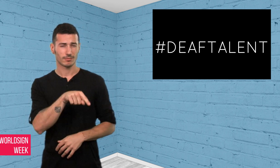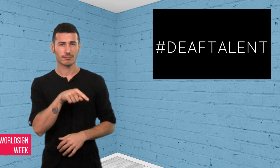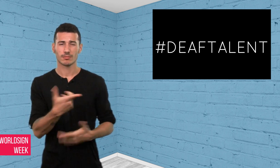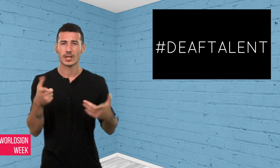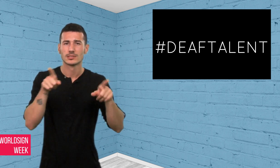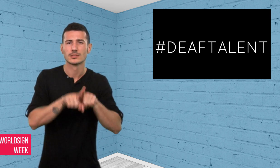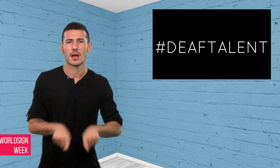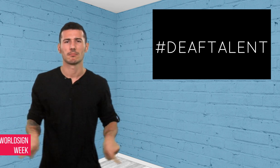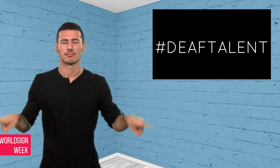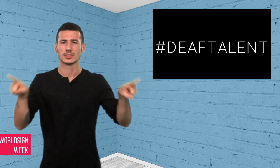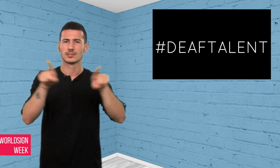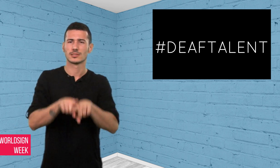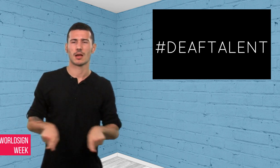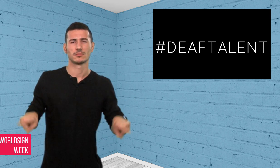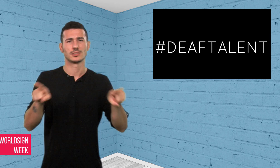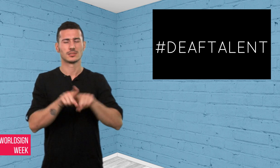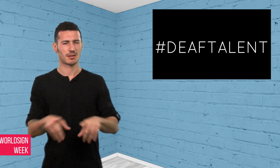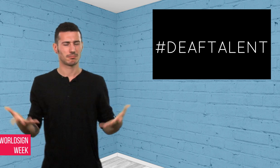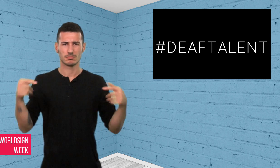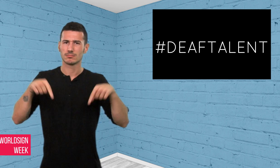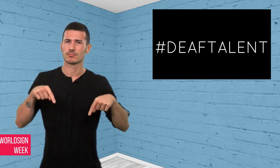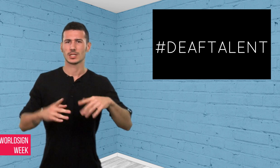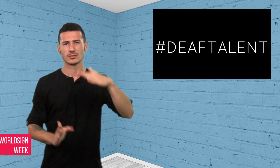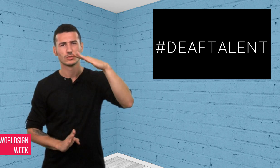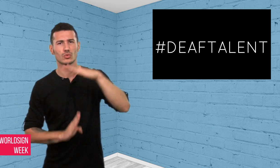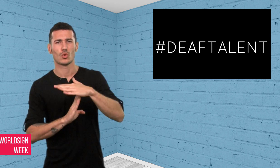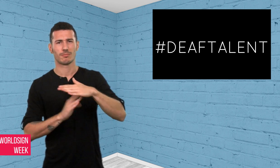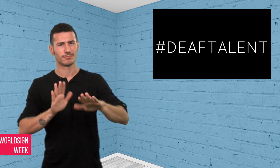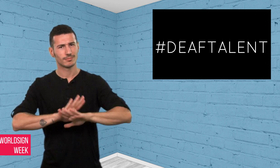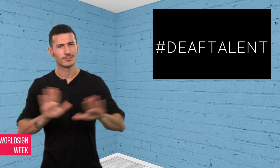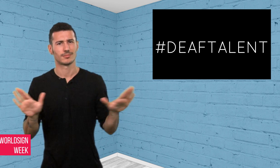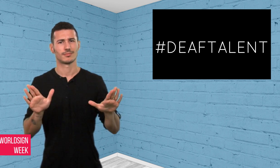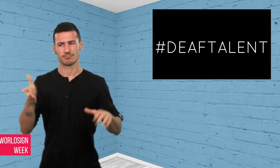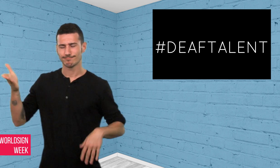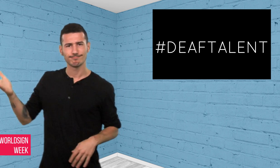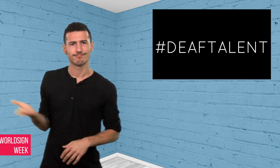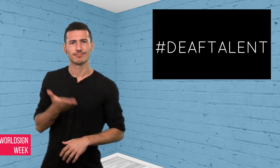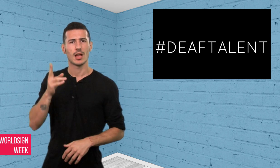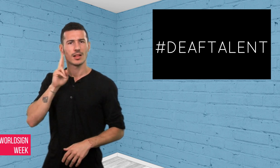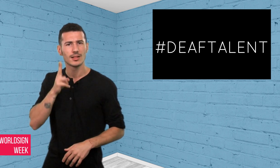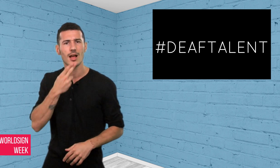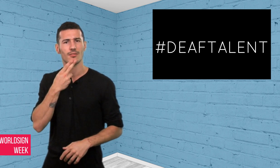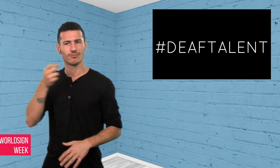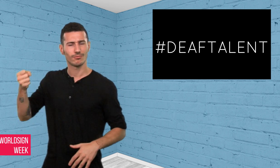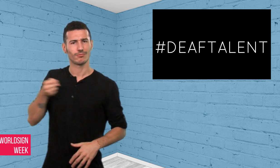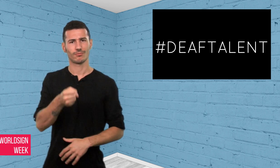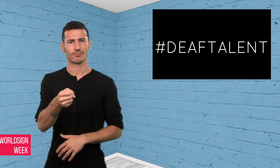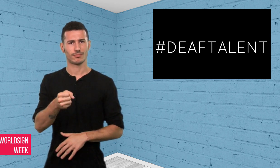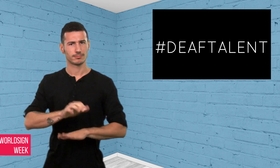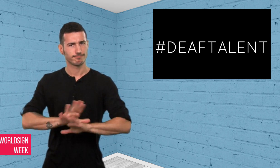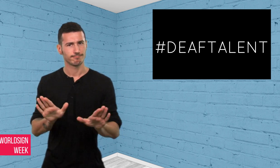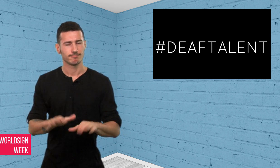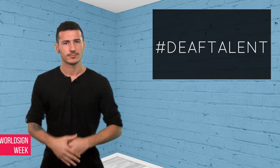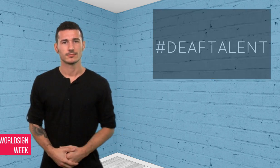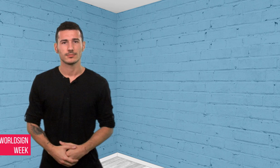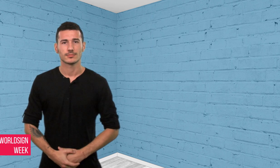This situation gets old quickly. It’s time to show Deaf talents.